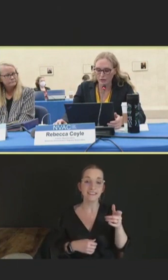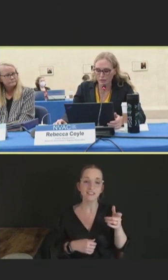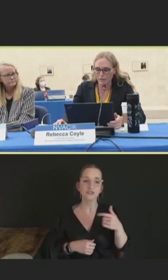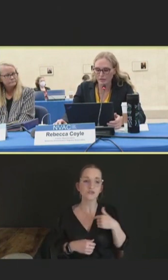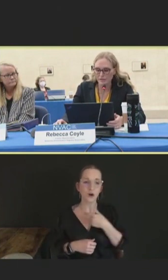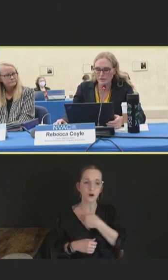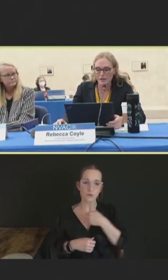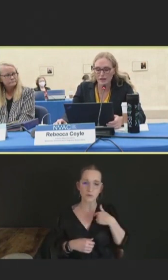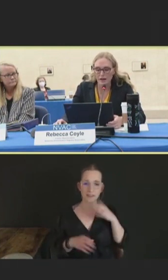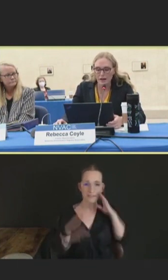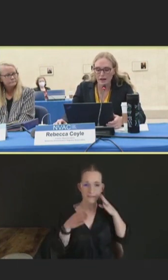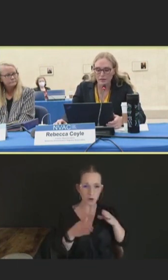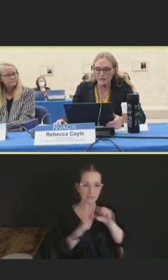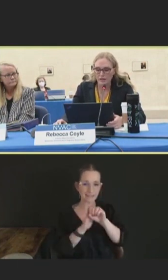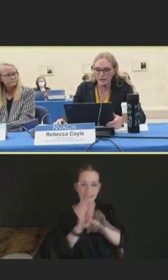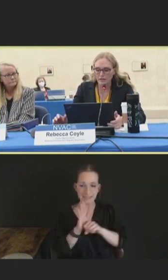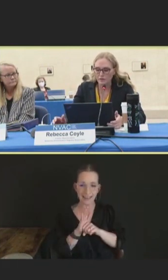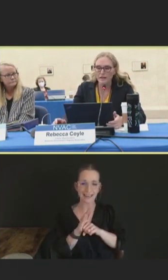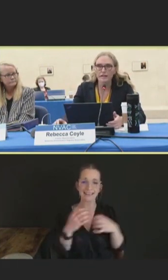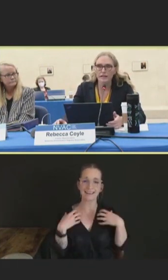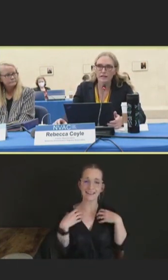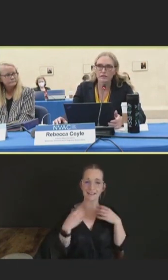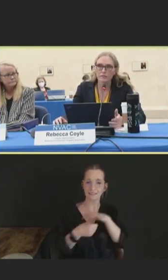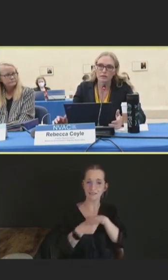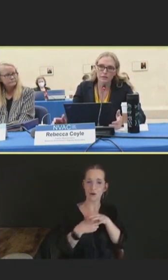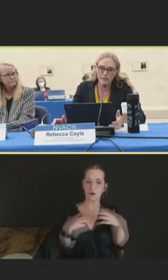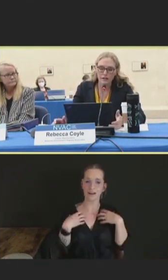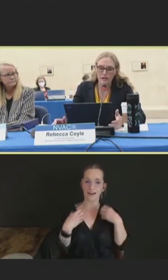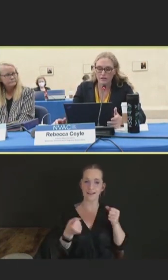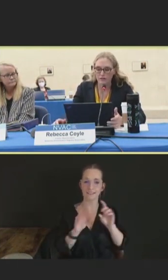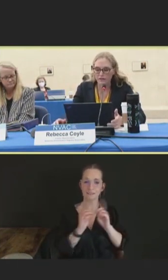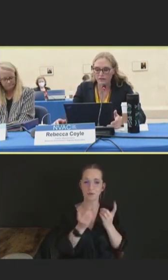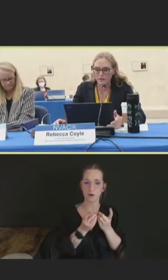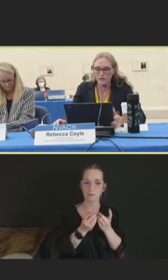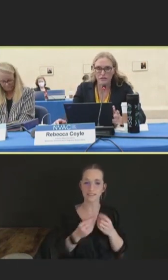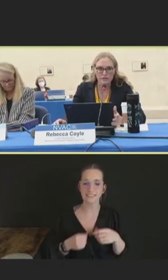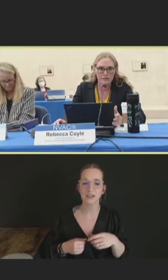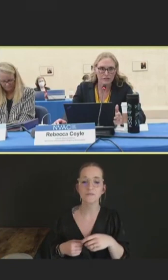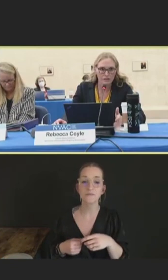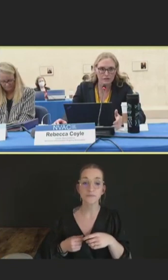departments. I think, as highlighted earlier today during the presentations and then also